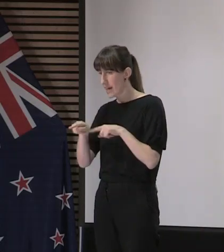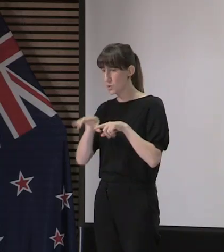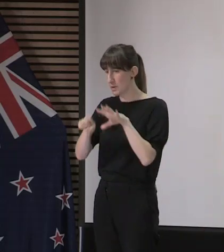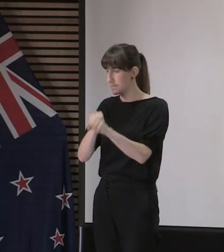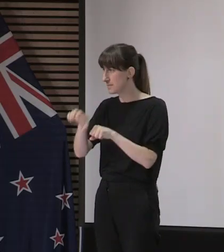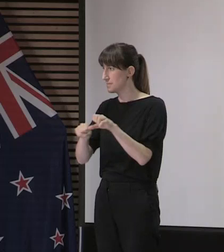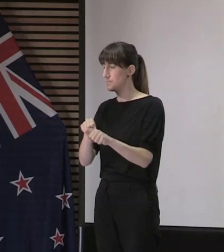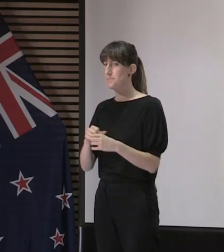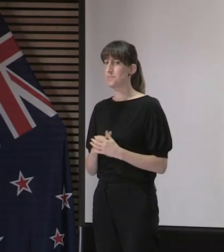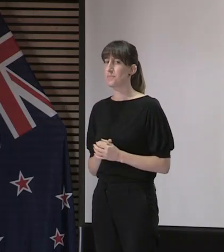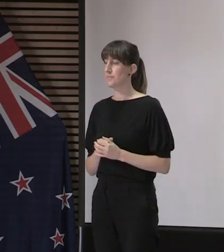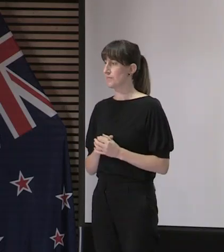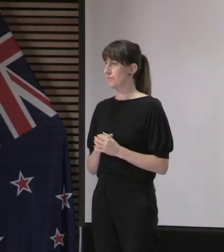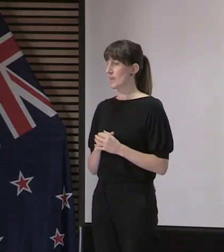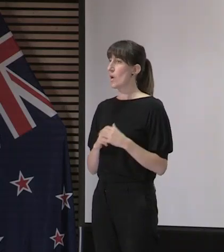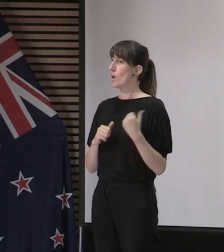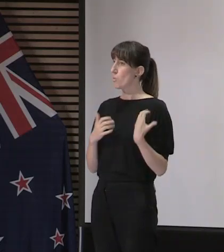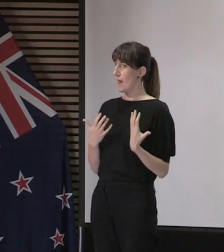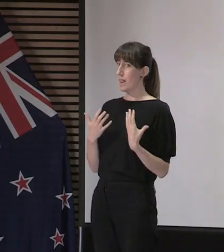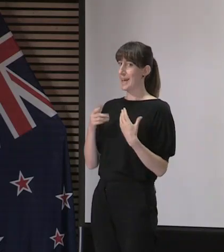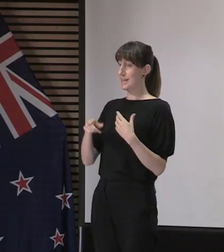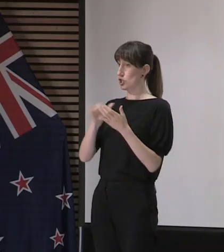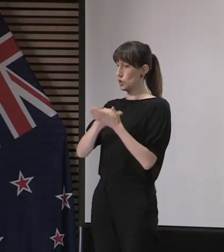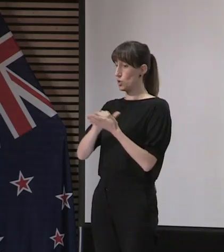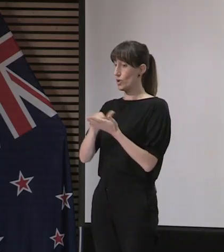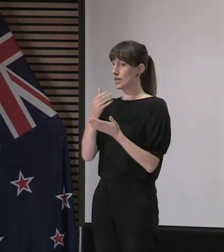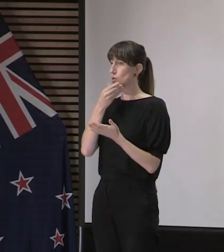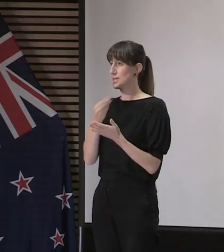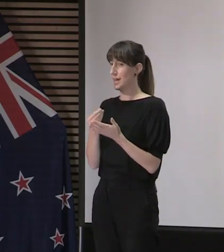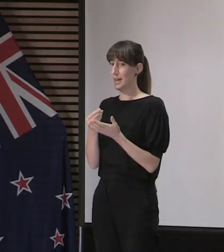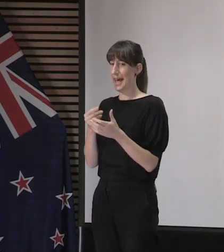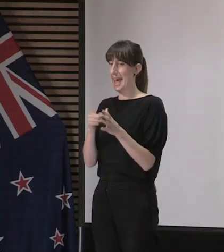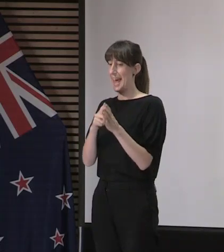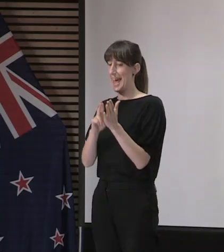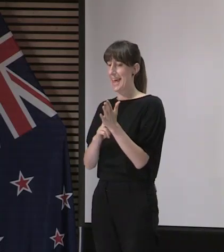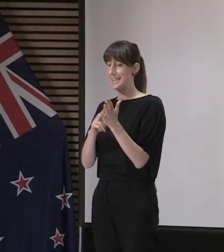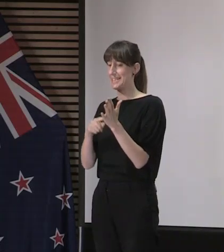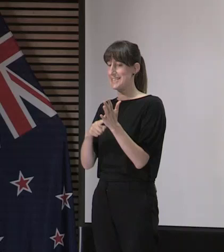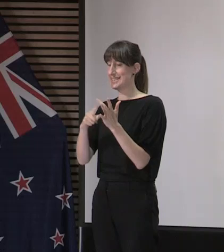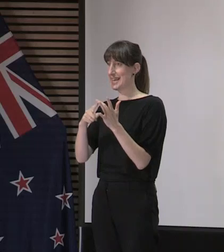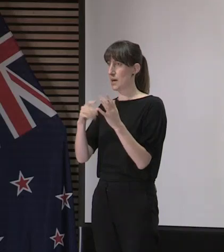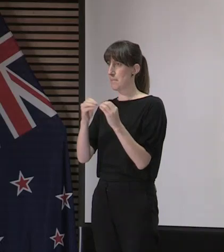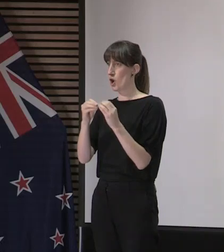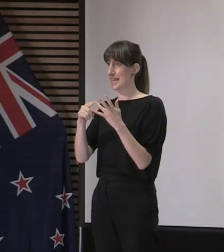could have been COVID-19. Down the track we're considering things as part of surveillance. It will depend